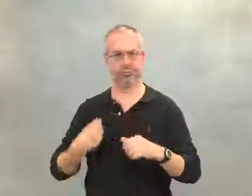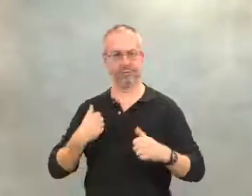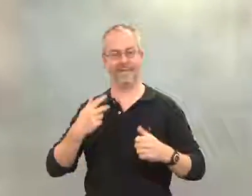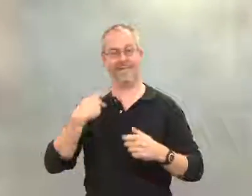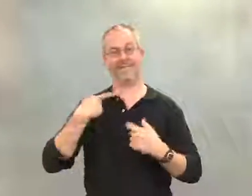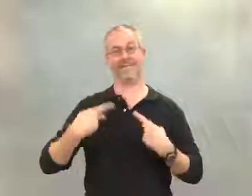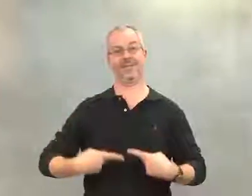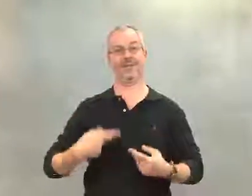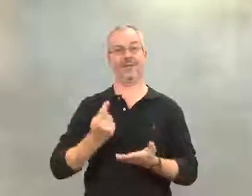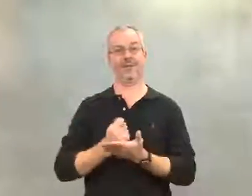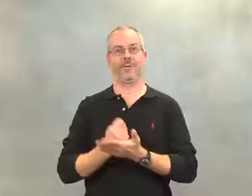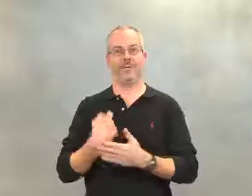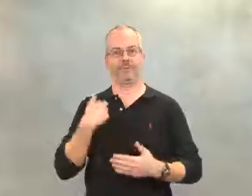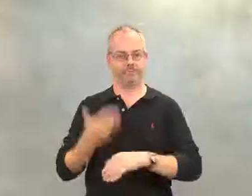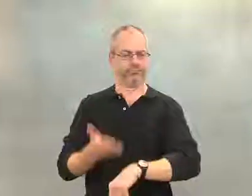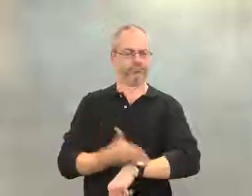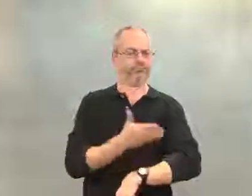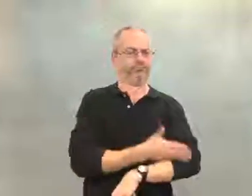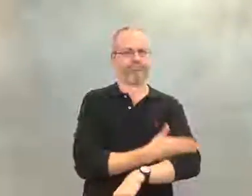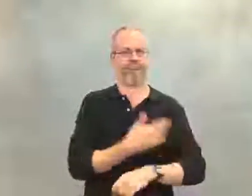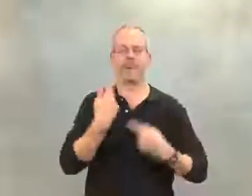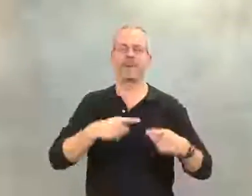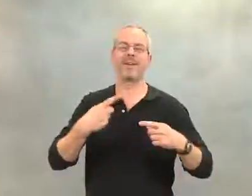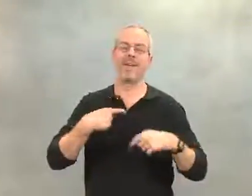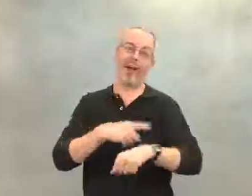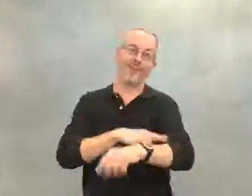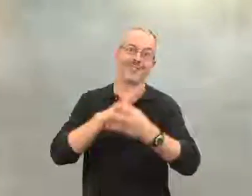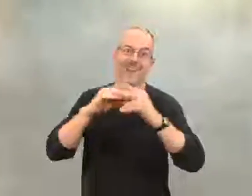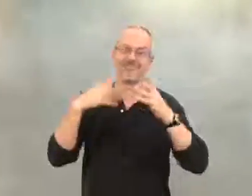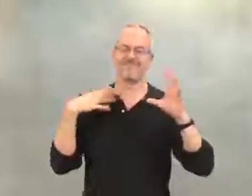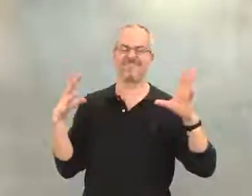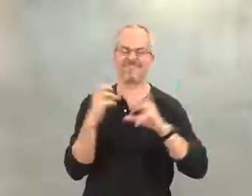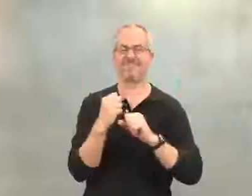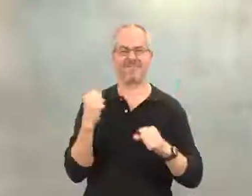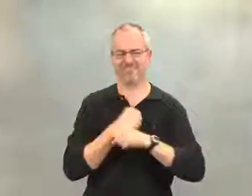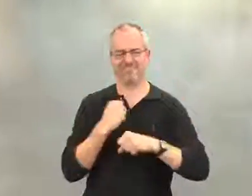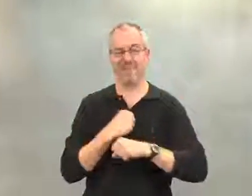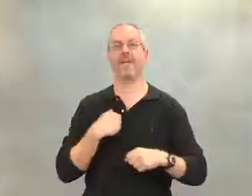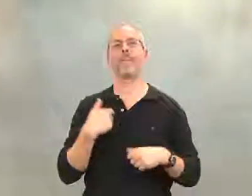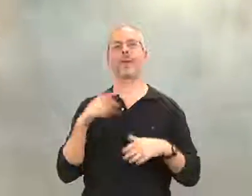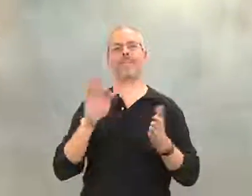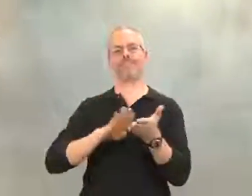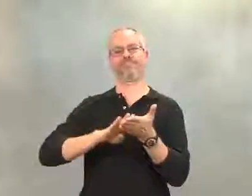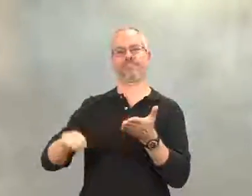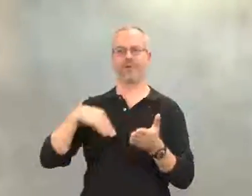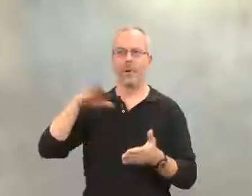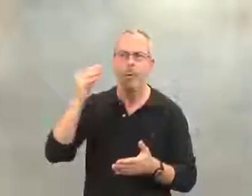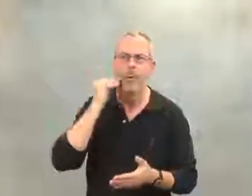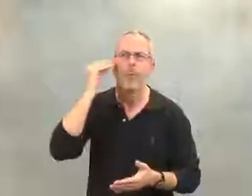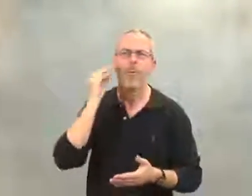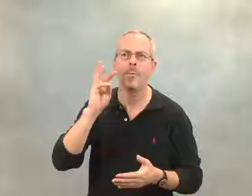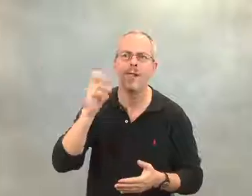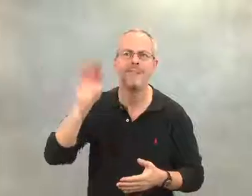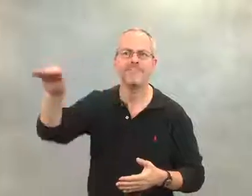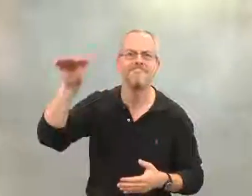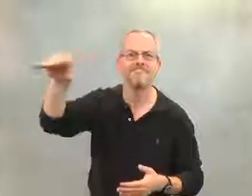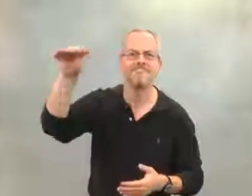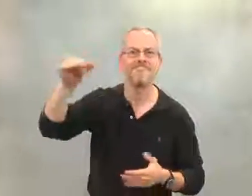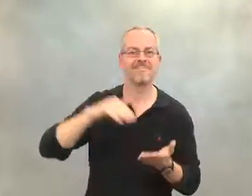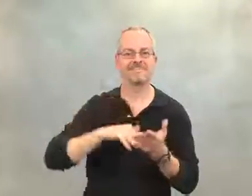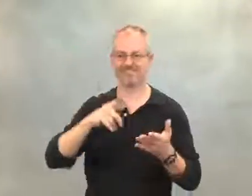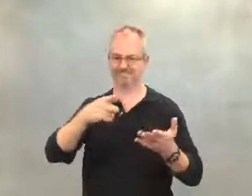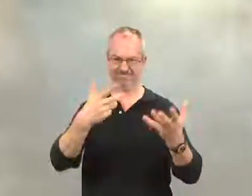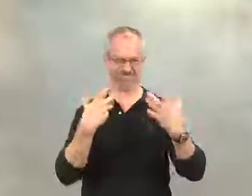I made rapid progress in physical therapy.